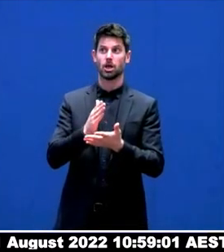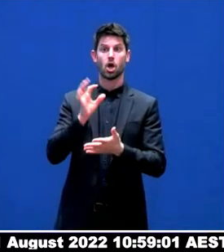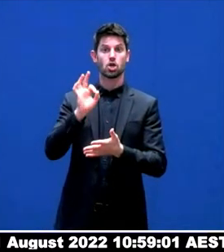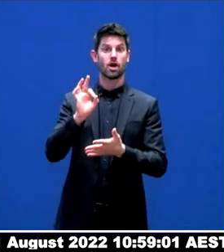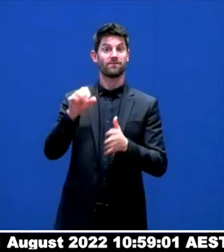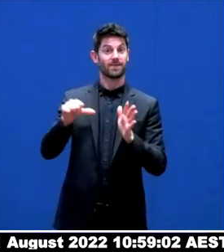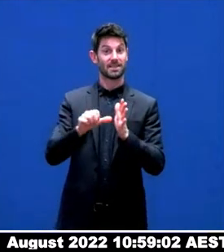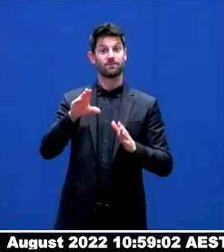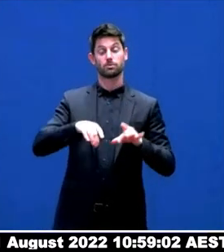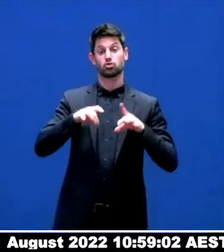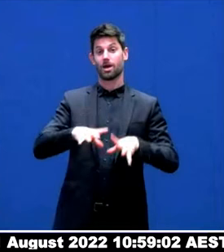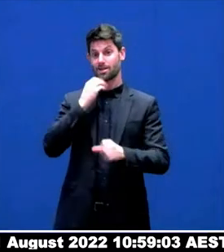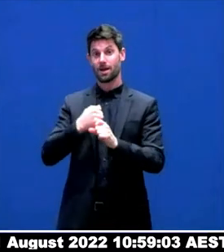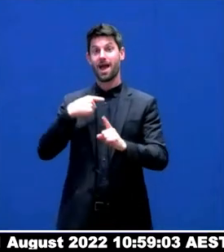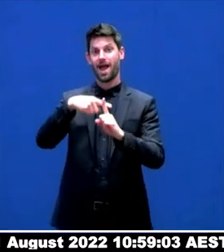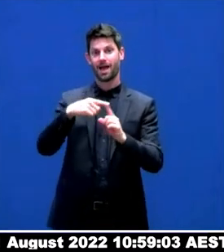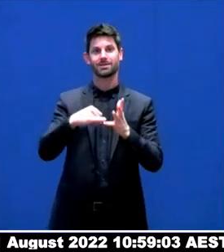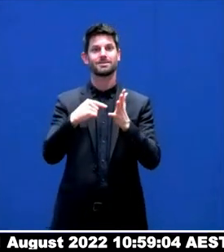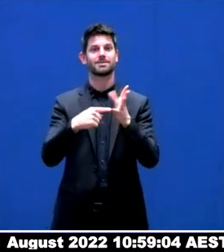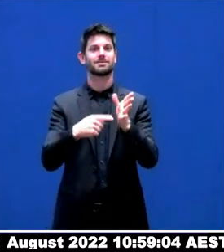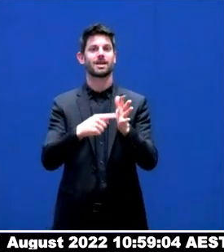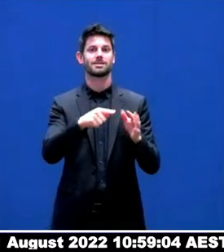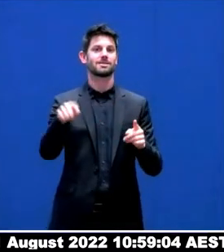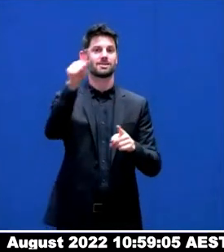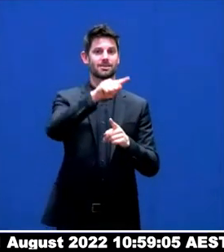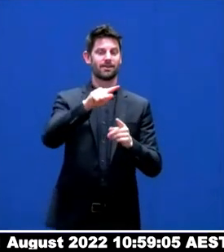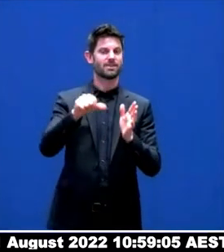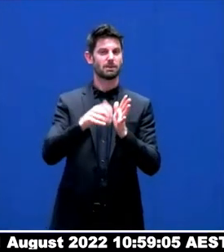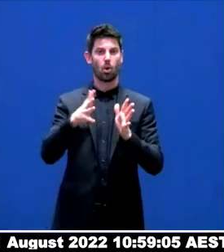to the extent that the States are providing funding to the NDIS, which they do, one can